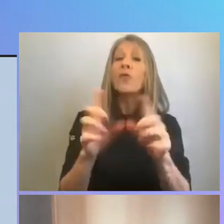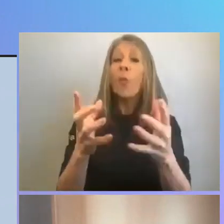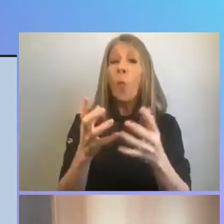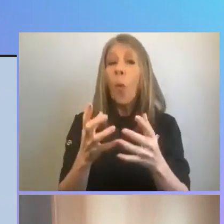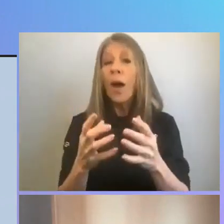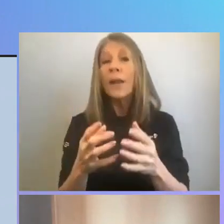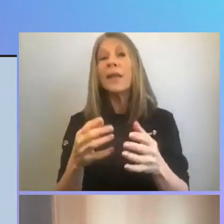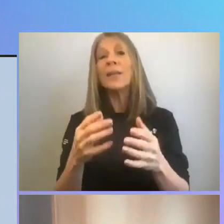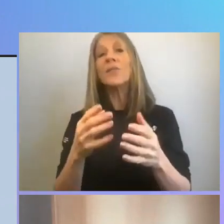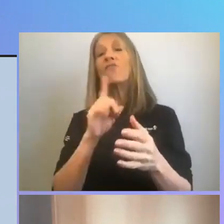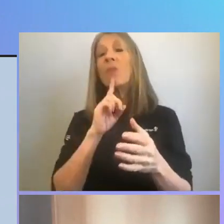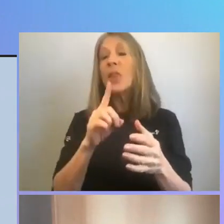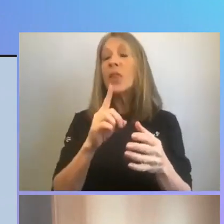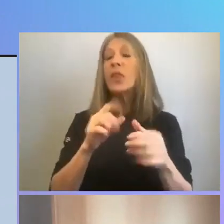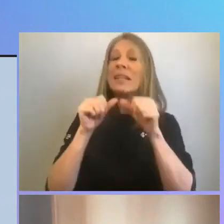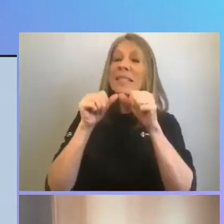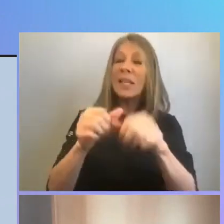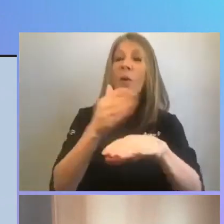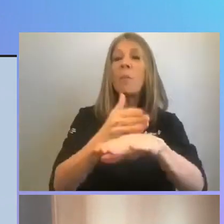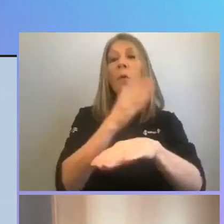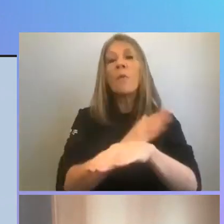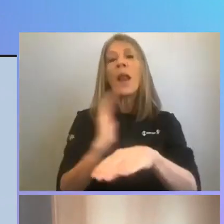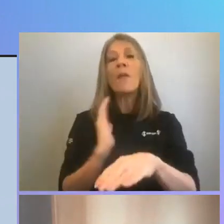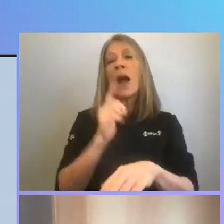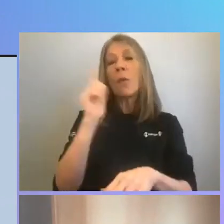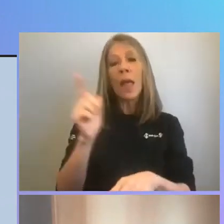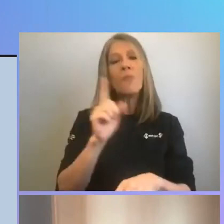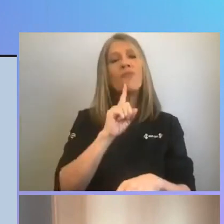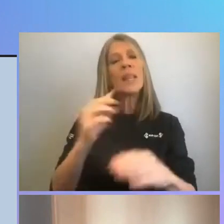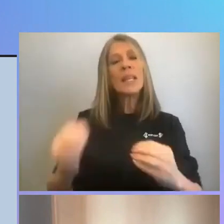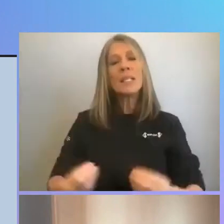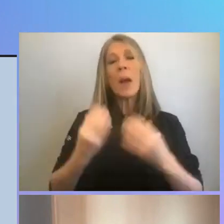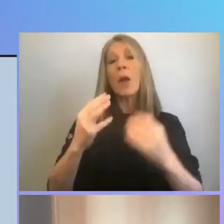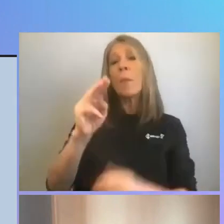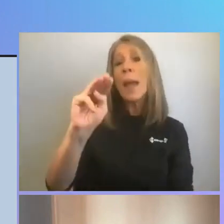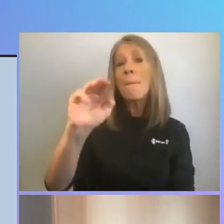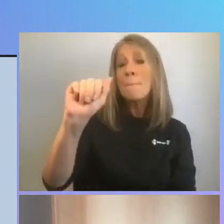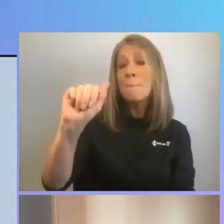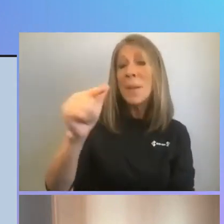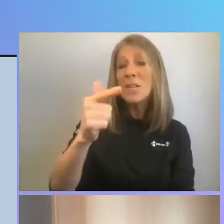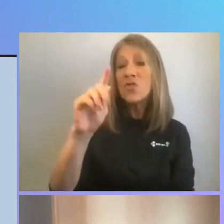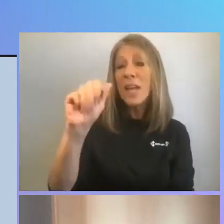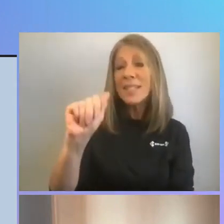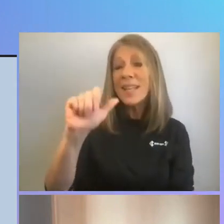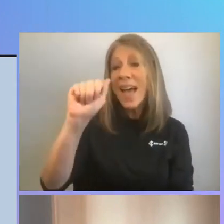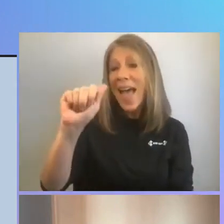the development and continued improvement of our library has been greatly inspired by magenta Ally. So Magenta ally is a tool